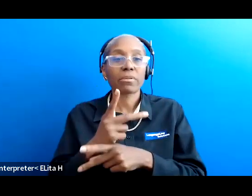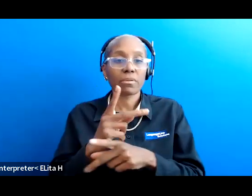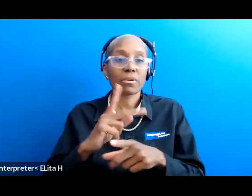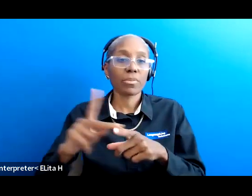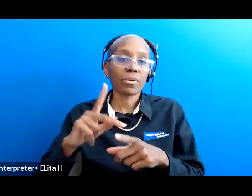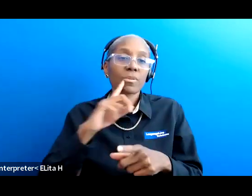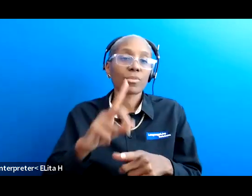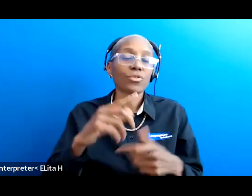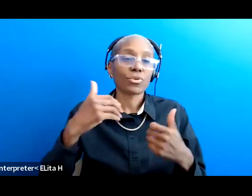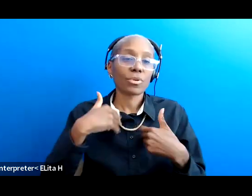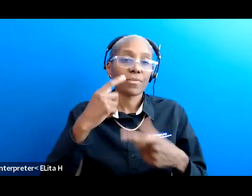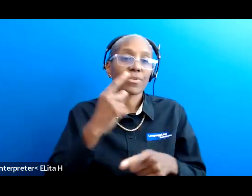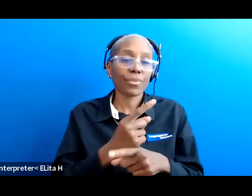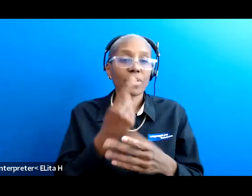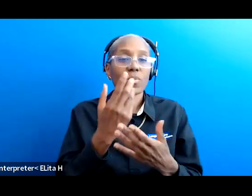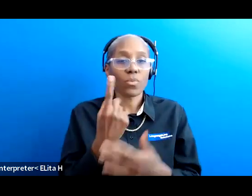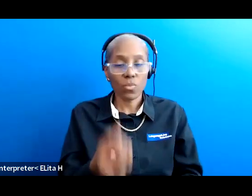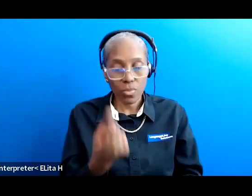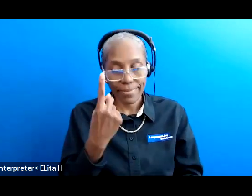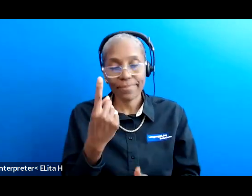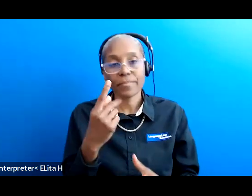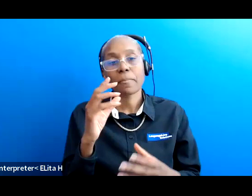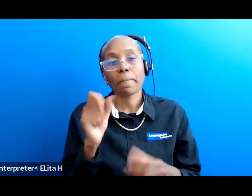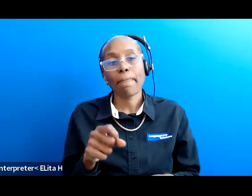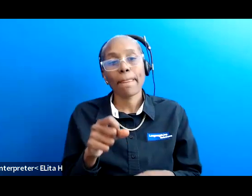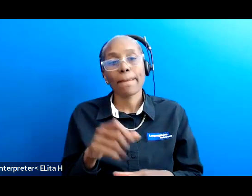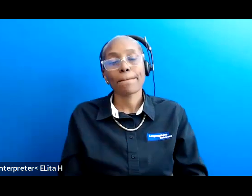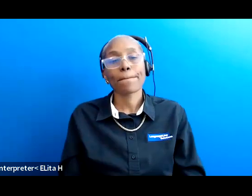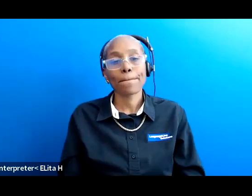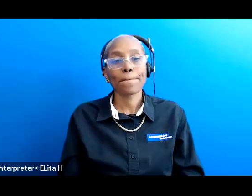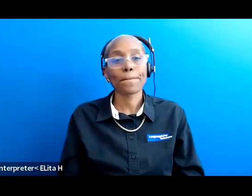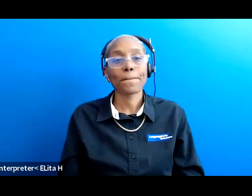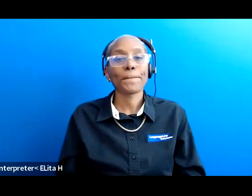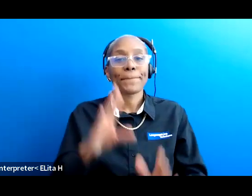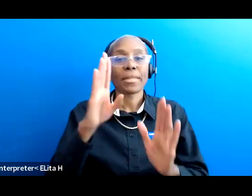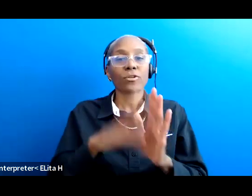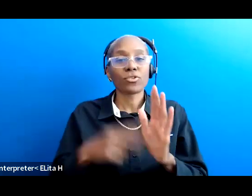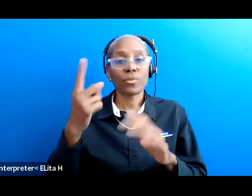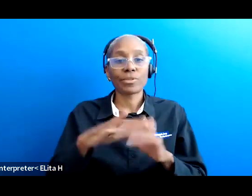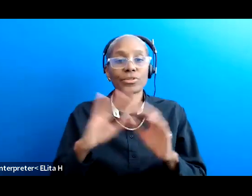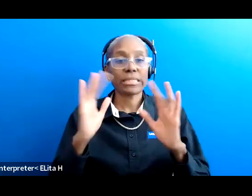you have the right one. You can get very cheap ones on the internet, but sometimes